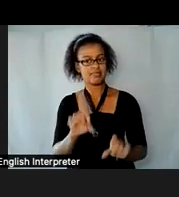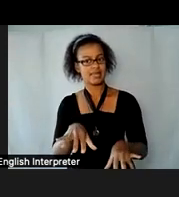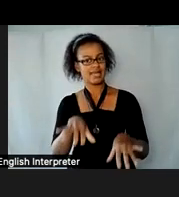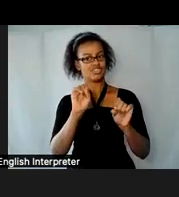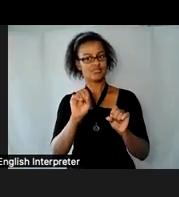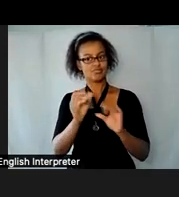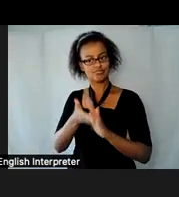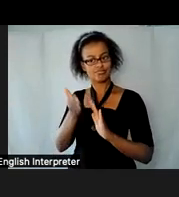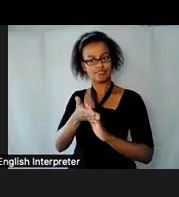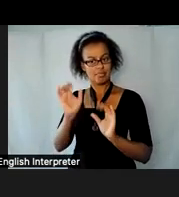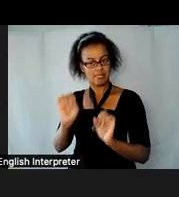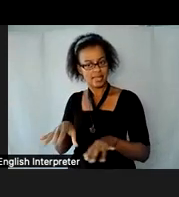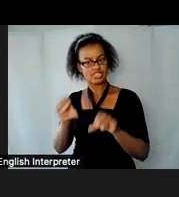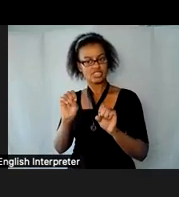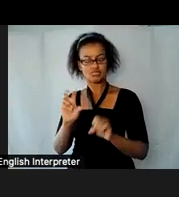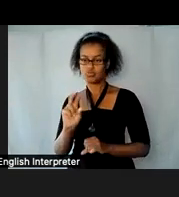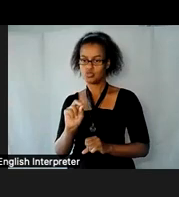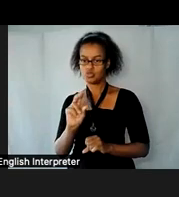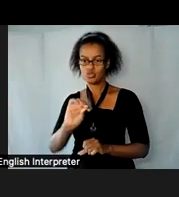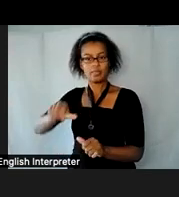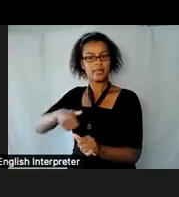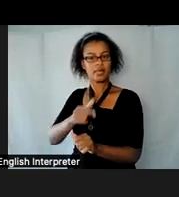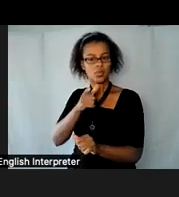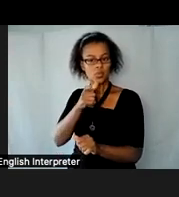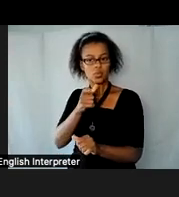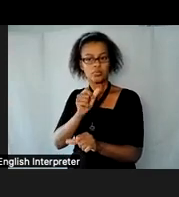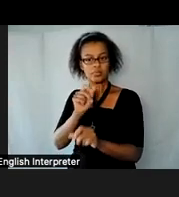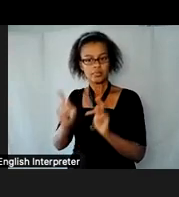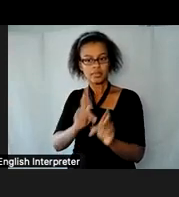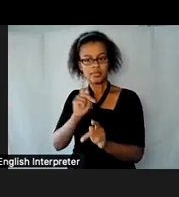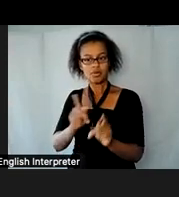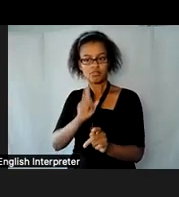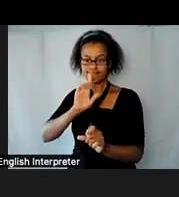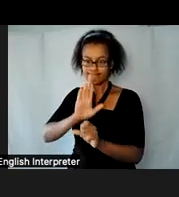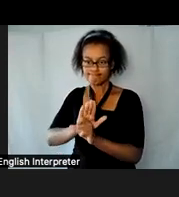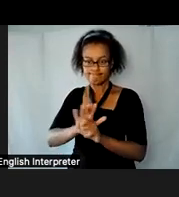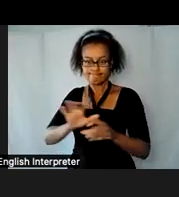It takes dedicated people to make parks vibrant people places.